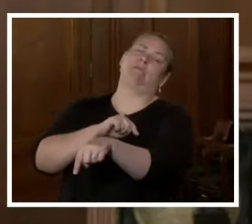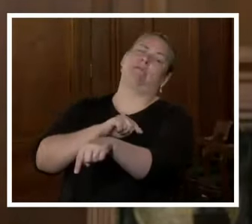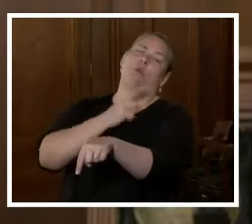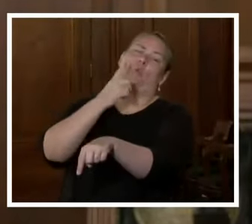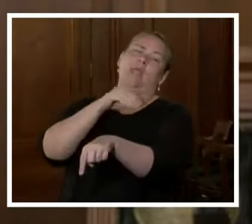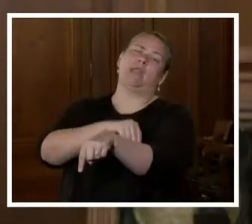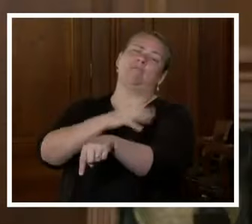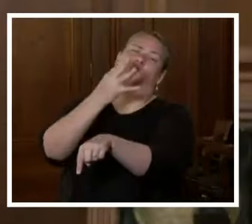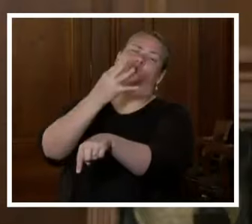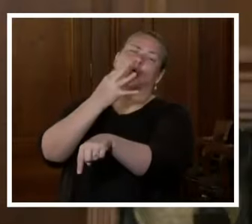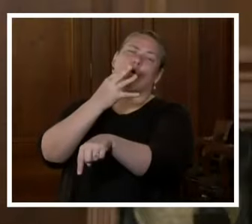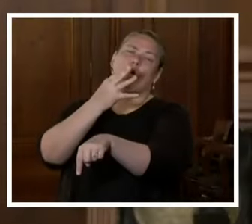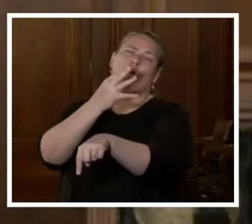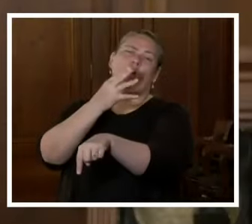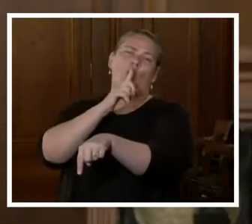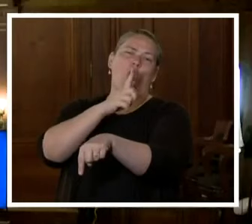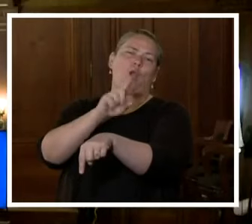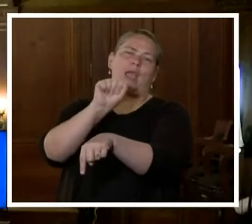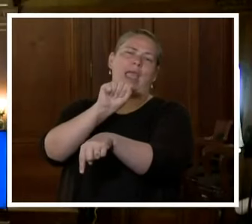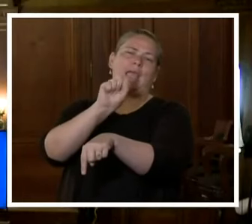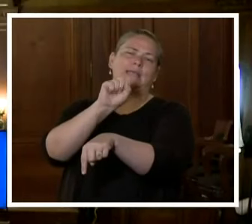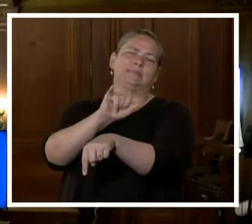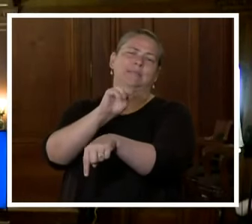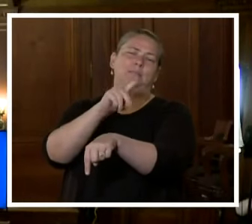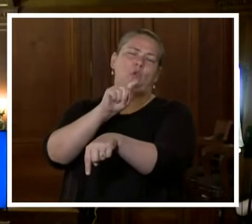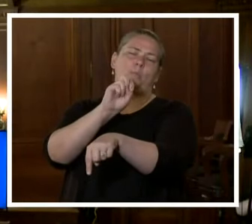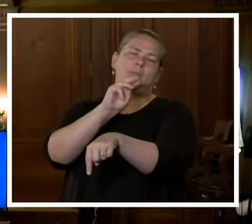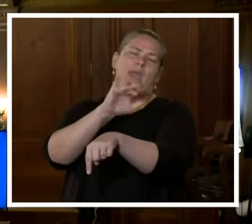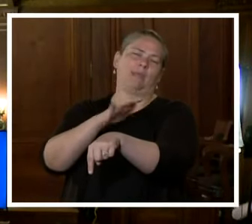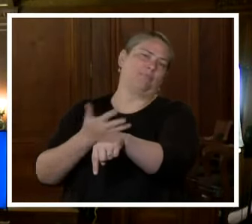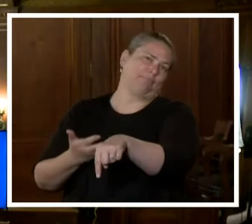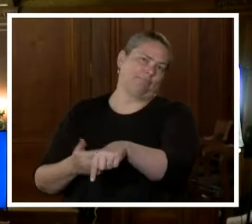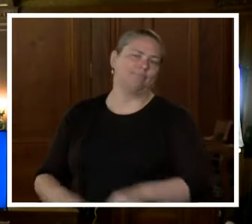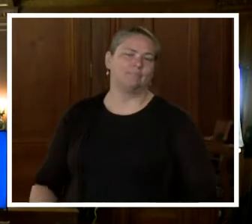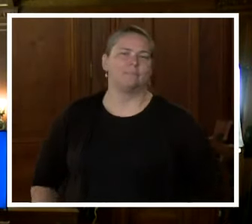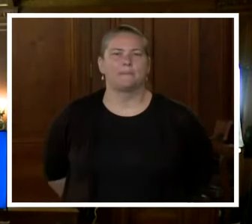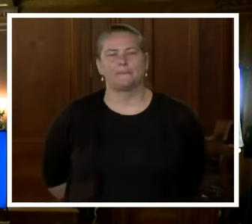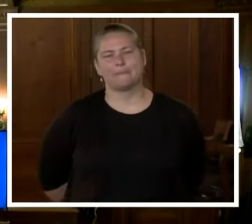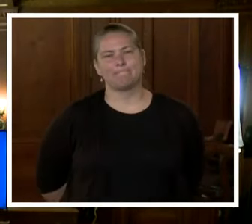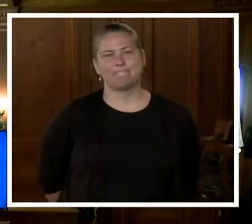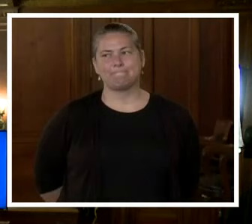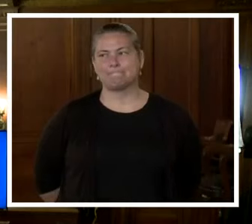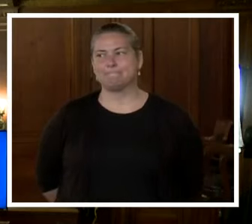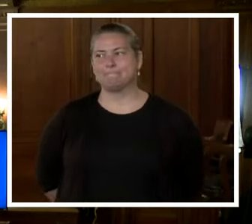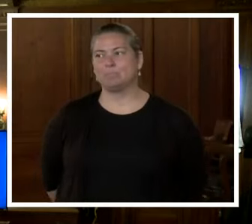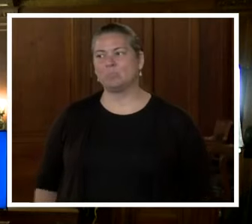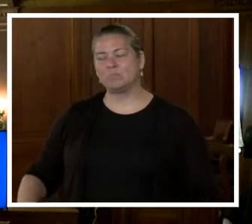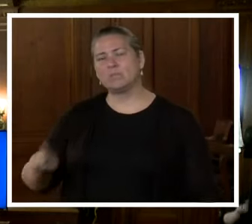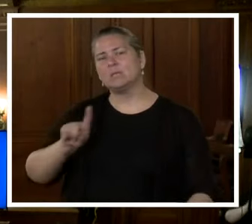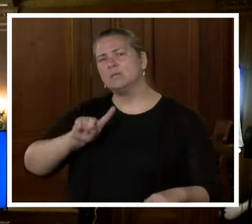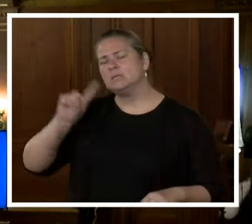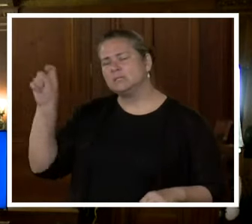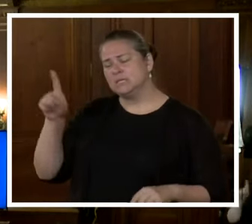MODEL WHAT WE'VE WANTED TO SEE, HAS BEEN ONE ON CIVIL RIGHTS AND